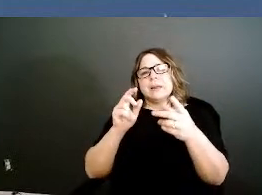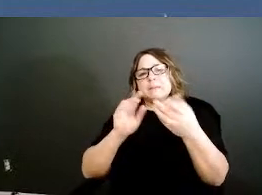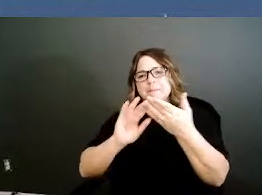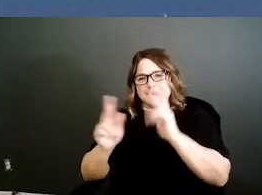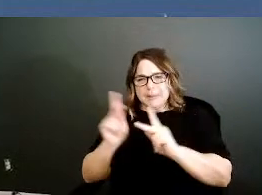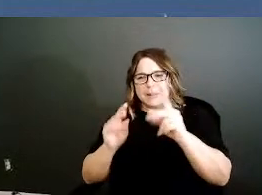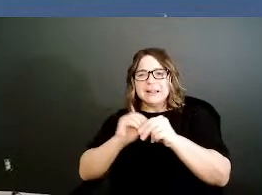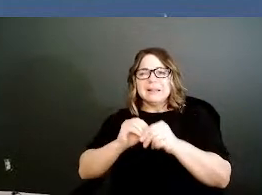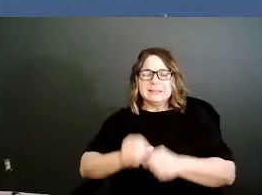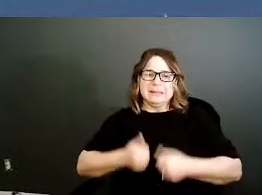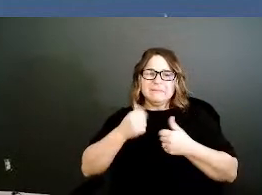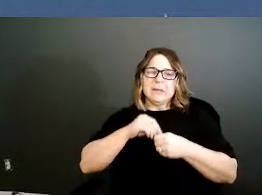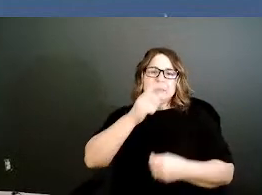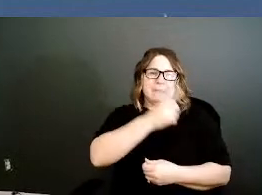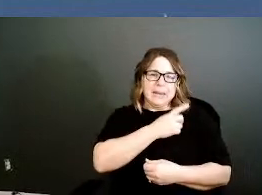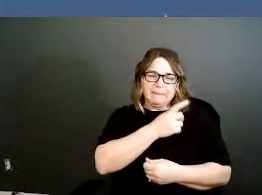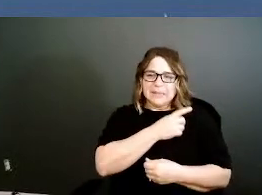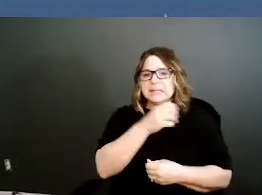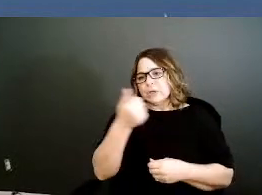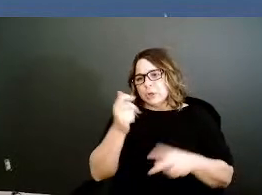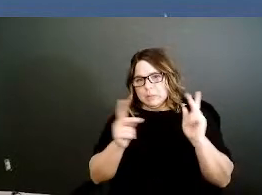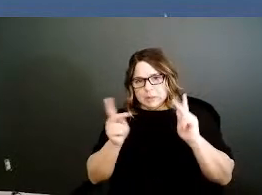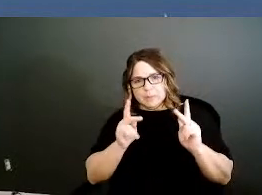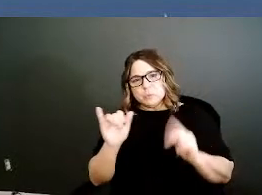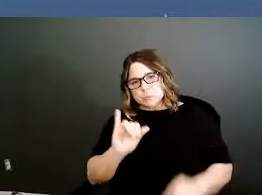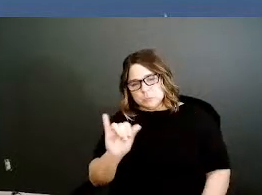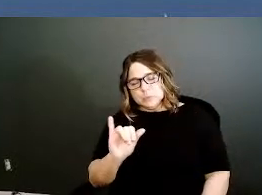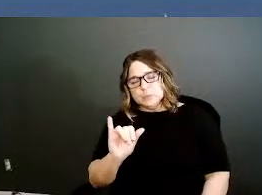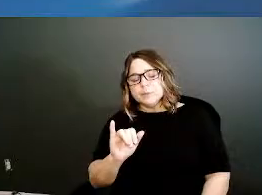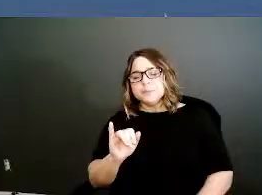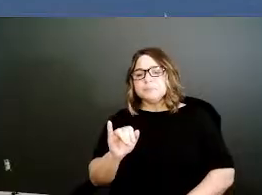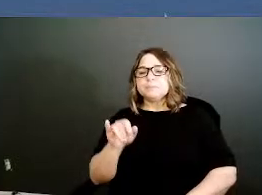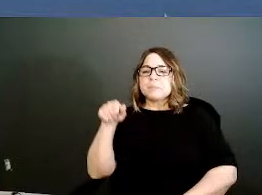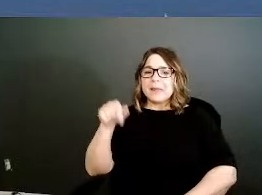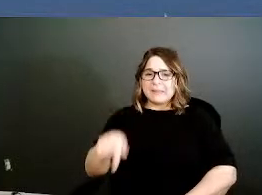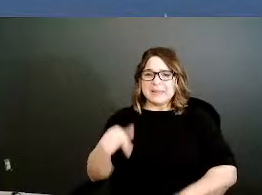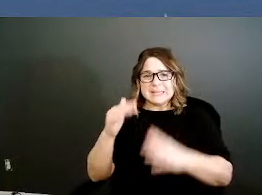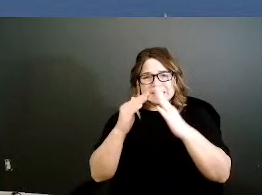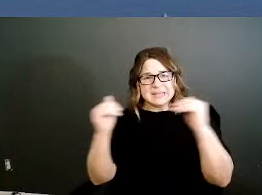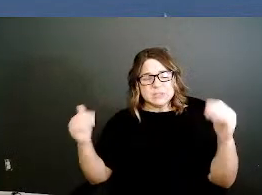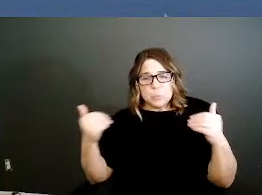AND I ASK THE COUNCIL TO STAND WITH THE PEOPLE AND NOT THE MAYOR'S BUDGET AND NOT INCREASE THE POLICE BUDGET.